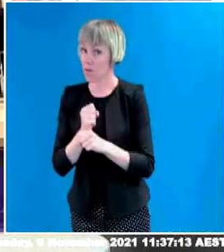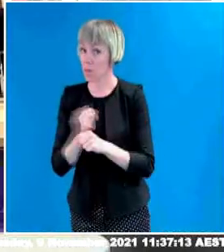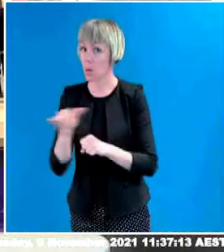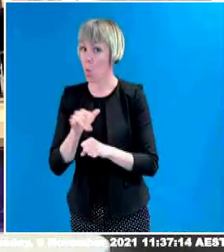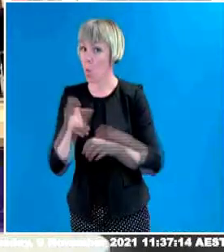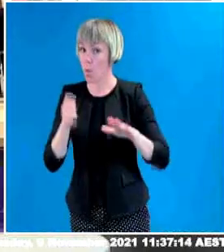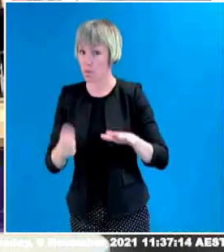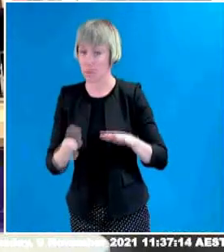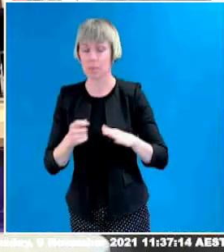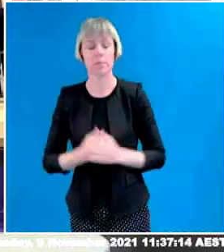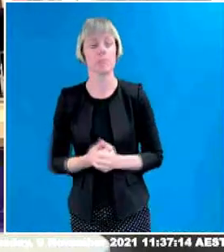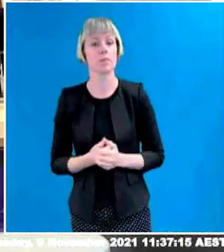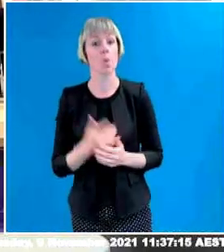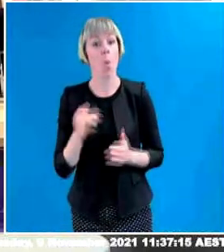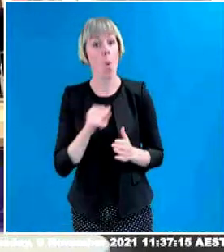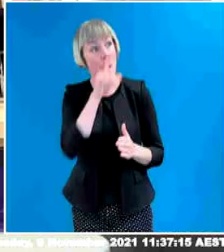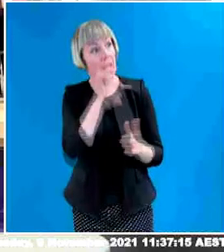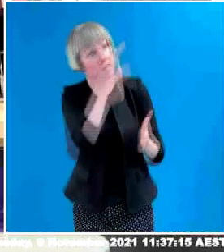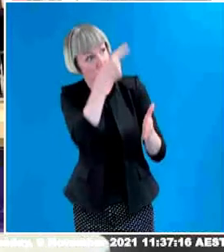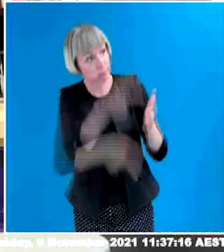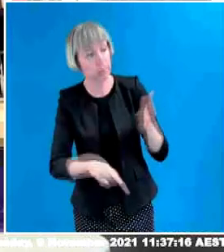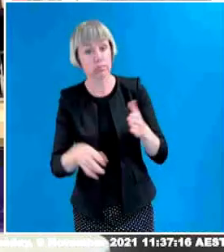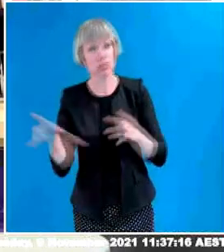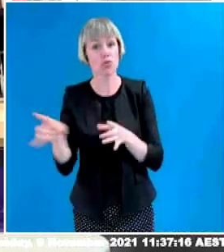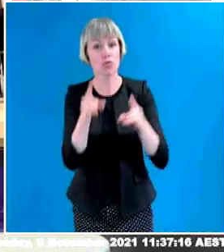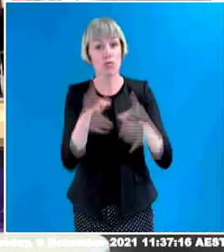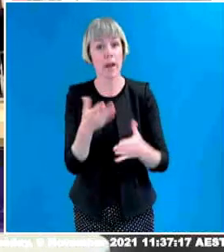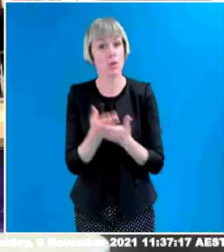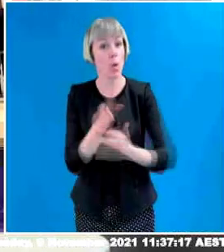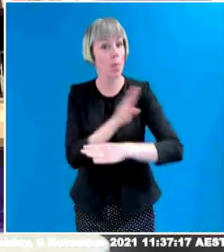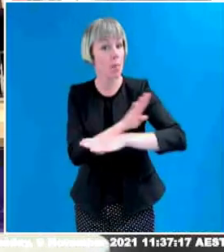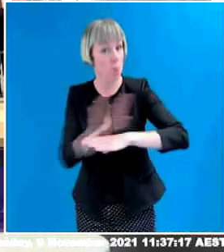of directors might be penalised, whether directors, if they purport to do this